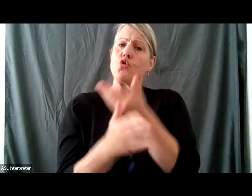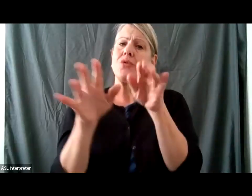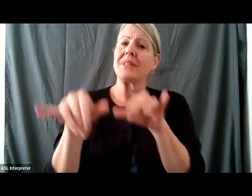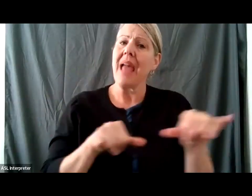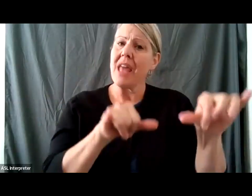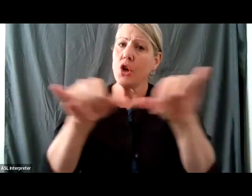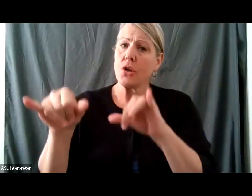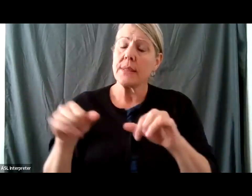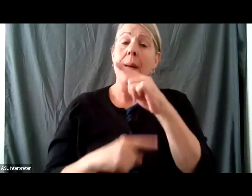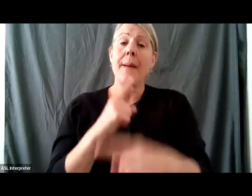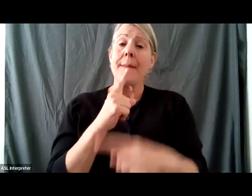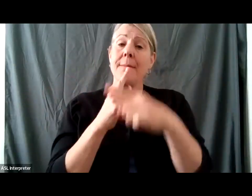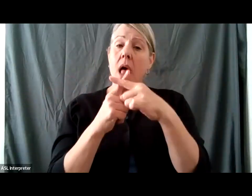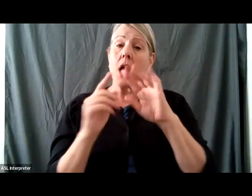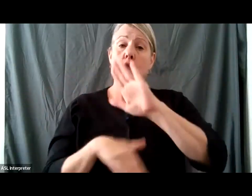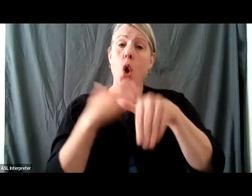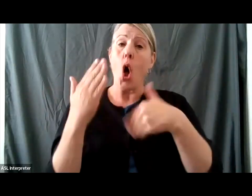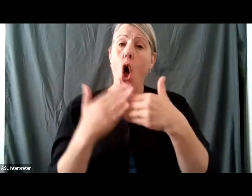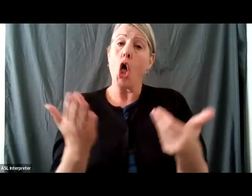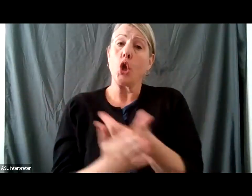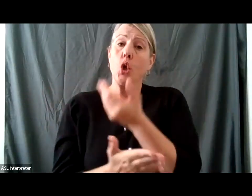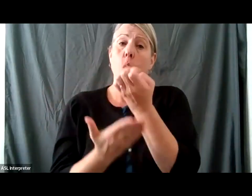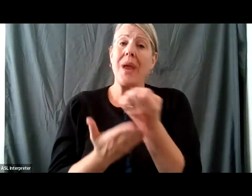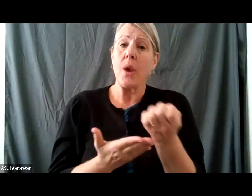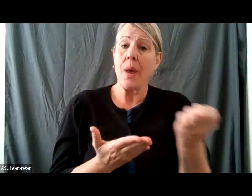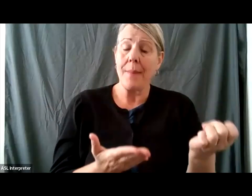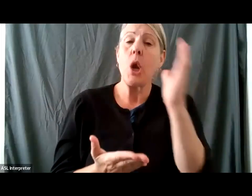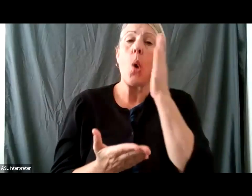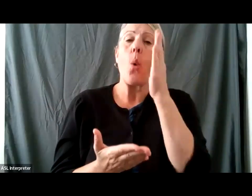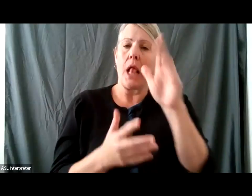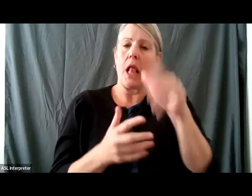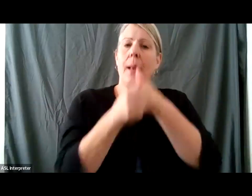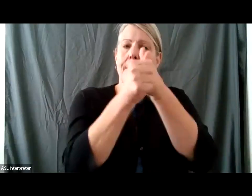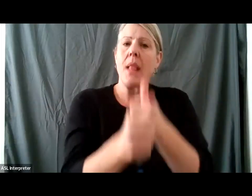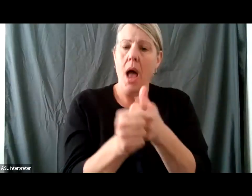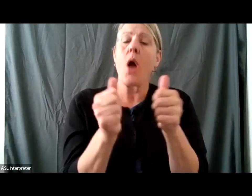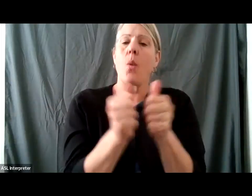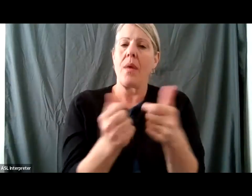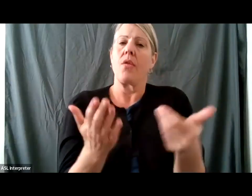all new equipment would comply with these standards up until the entity purchasing